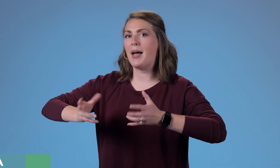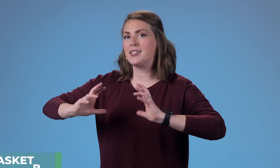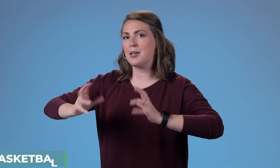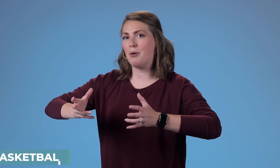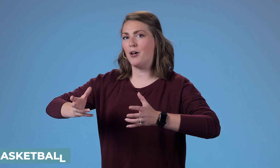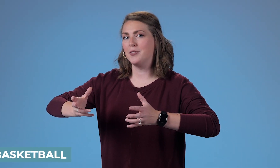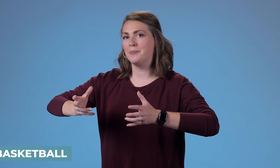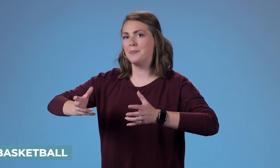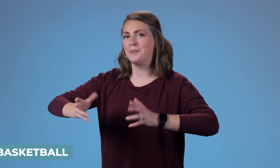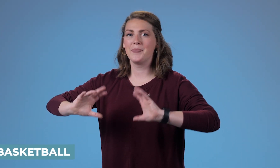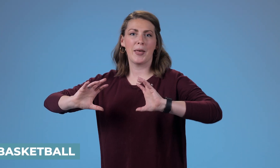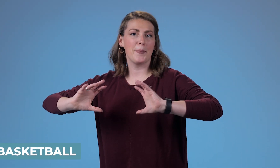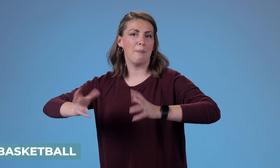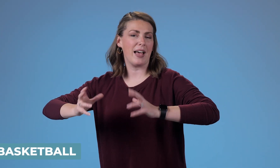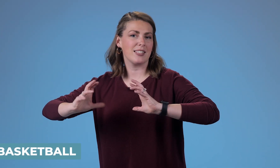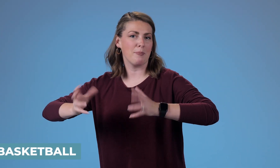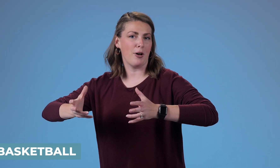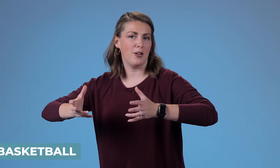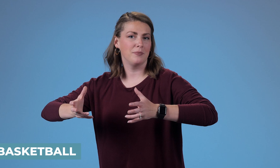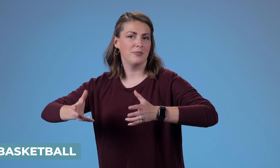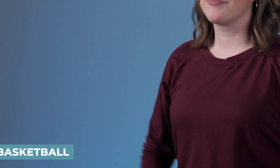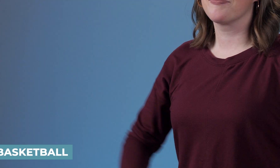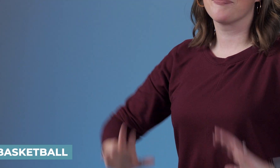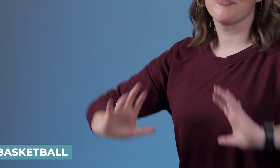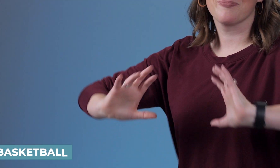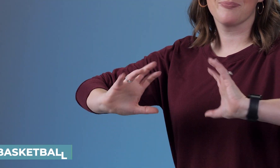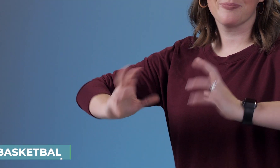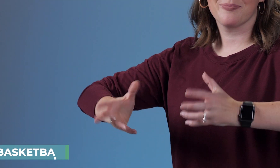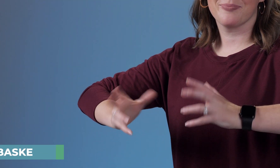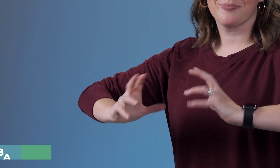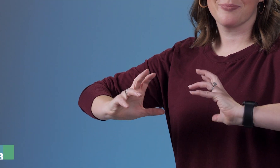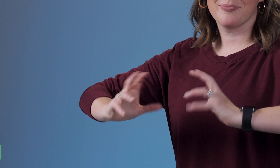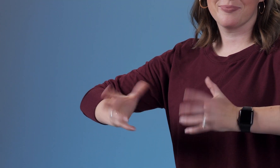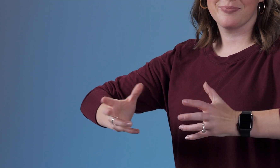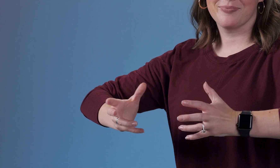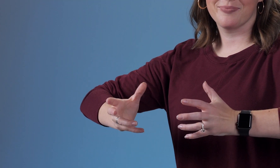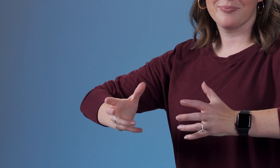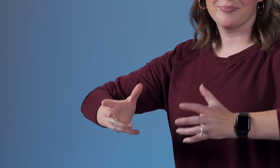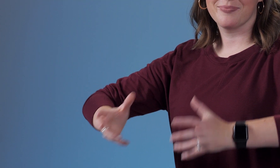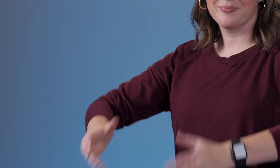BASKETBALL BASKETBALL You're holding the basketball and you're twisting it.